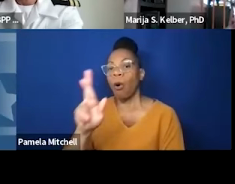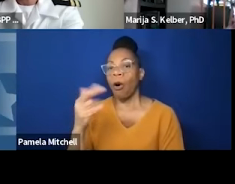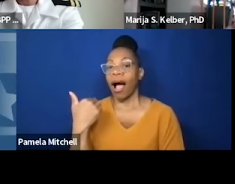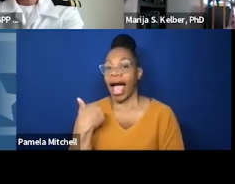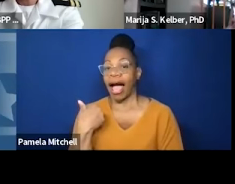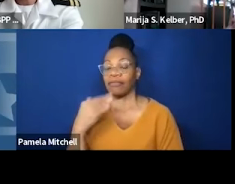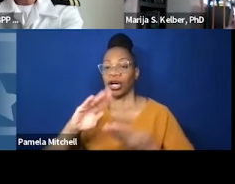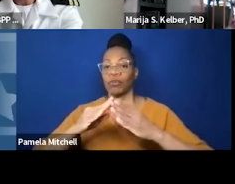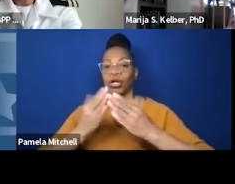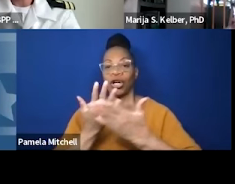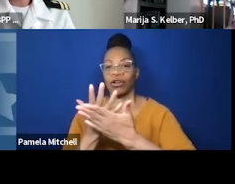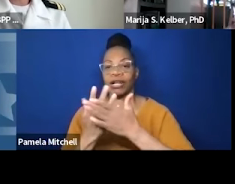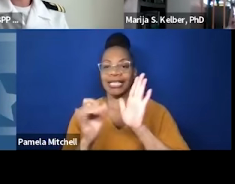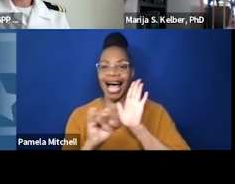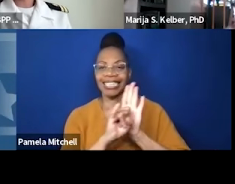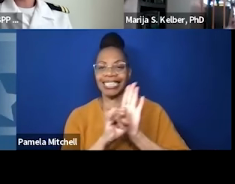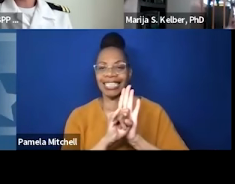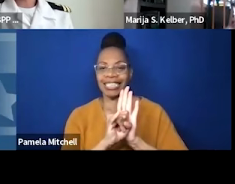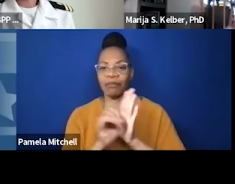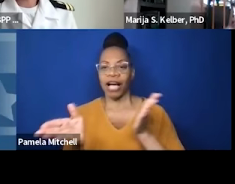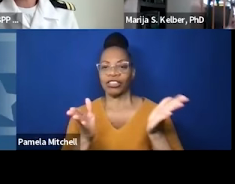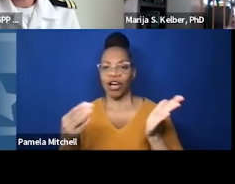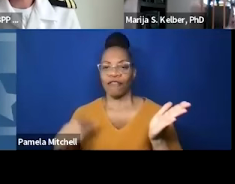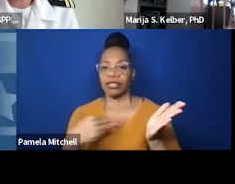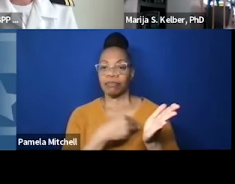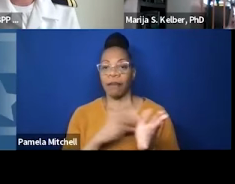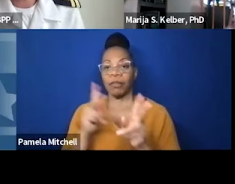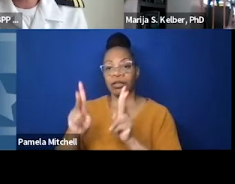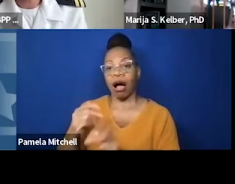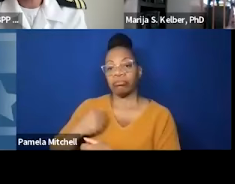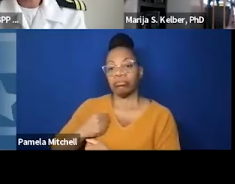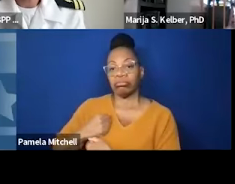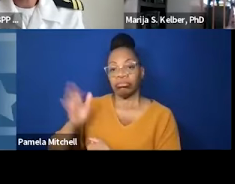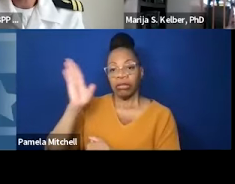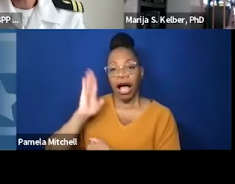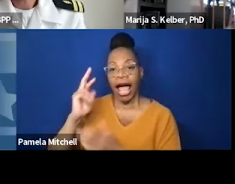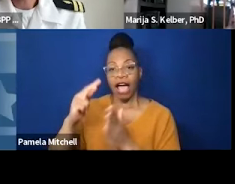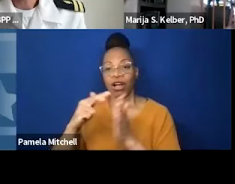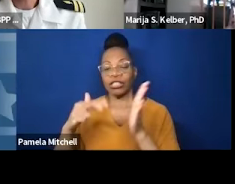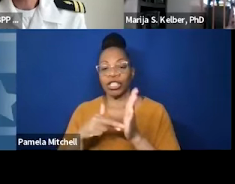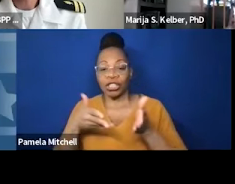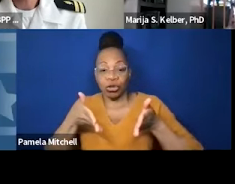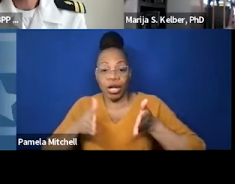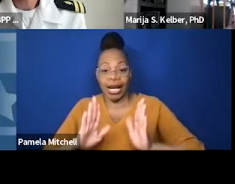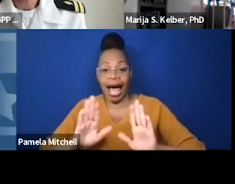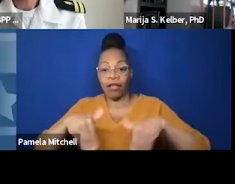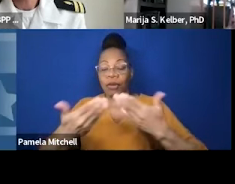identifying service members and veterans during intake or registration allows for community members, community providers to easily identify